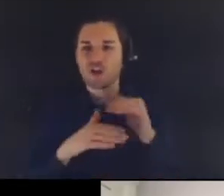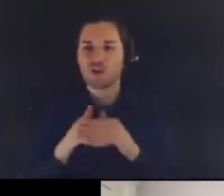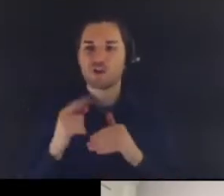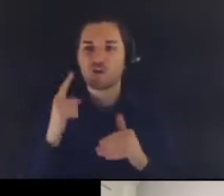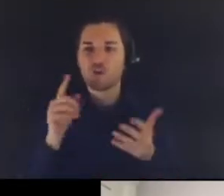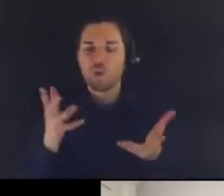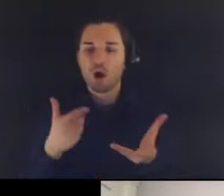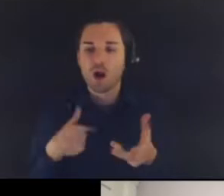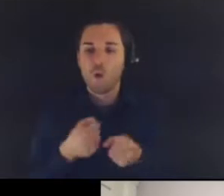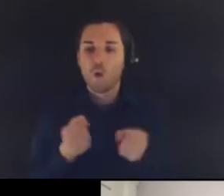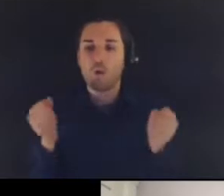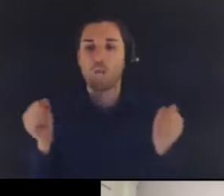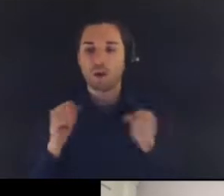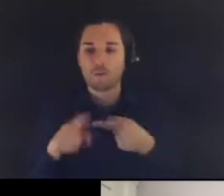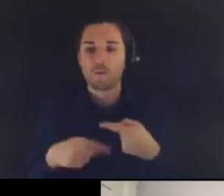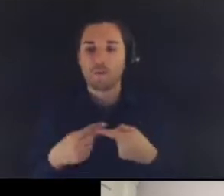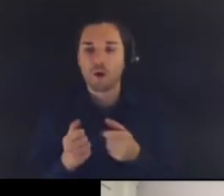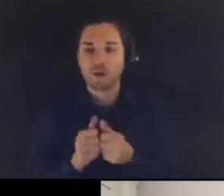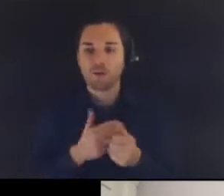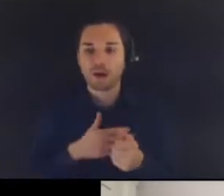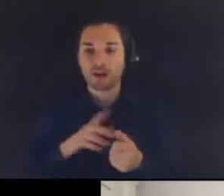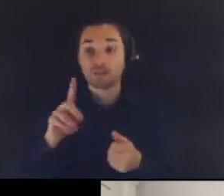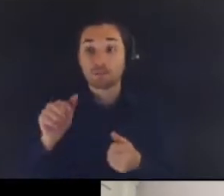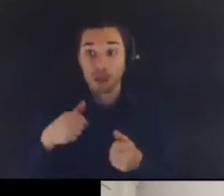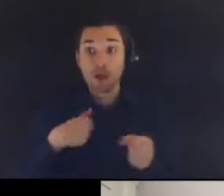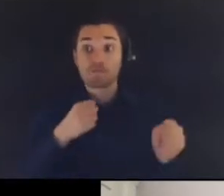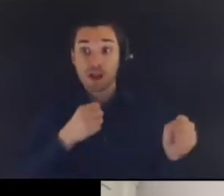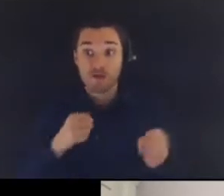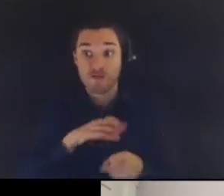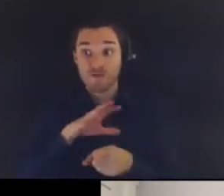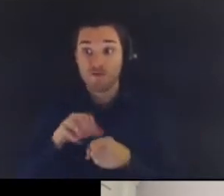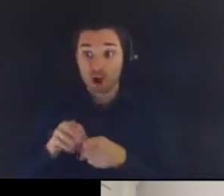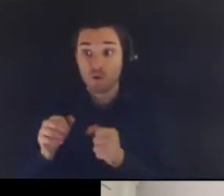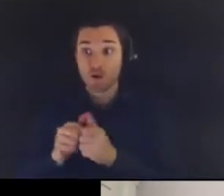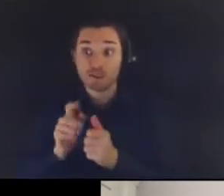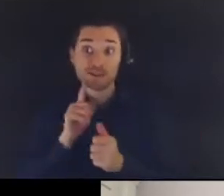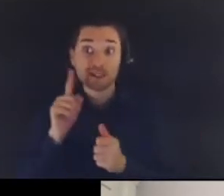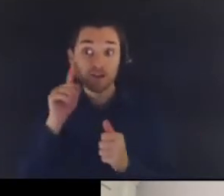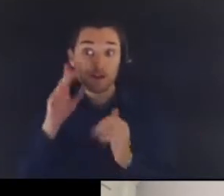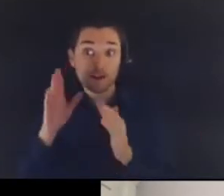involved in the deaf community, and I think about why I get to be a scientist and why